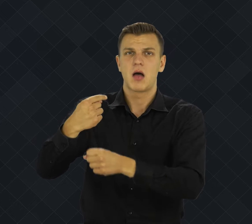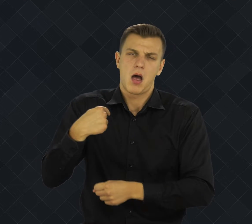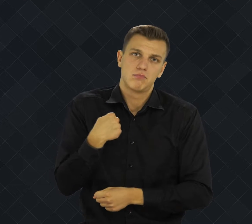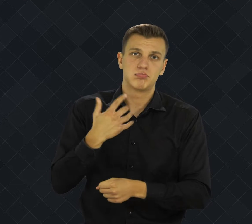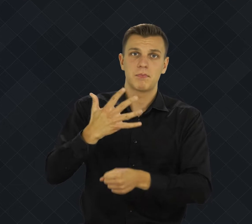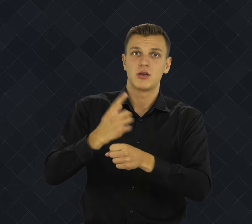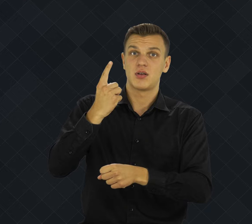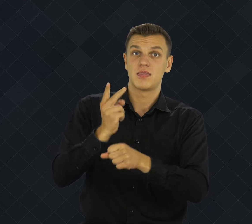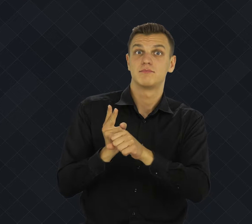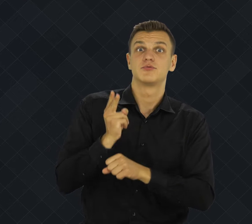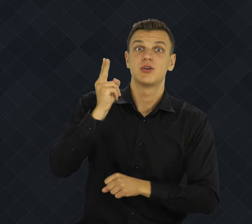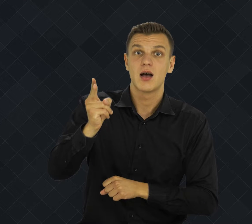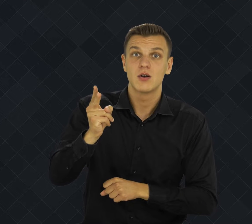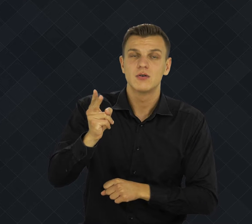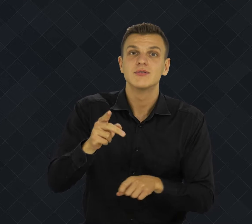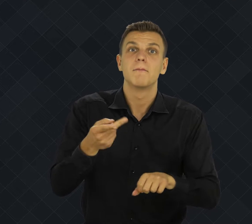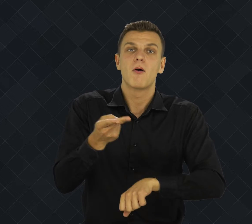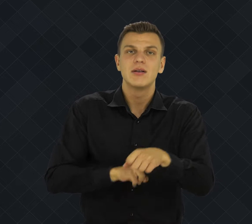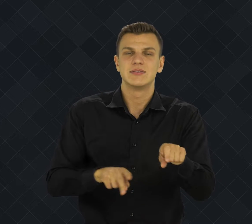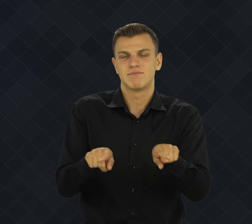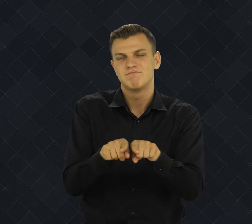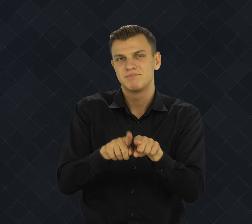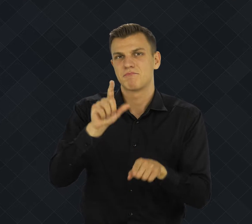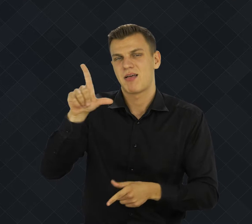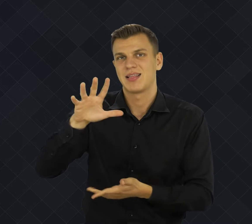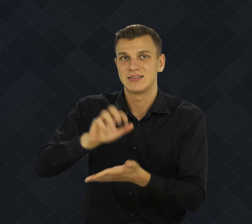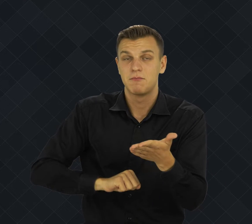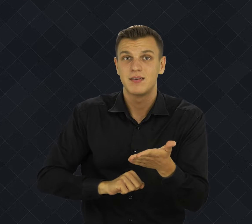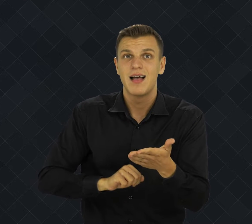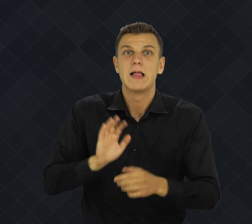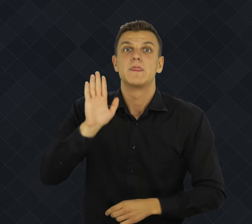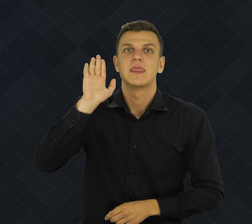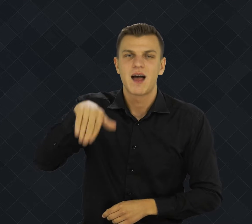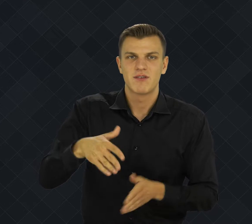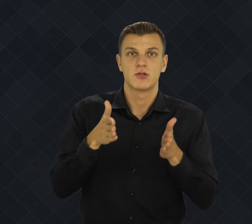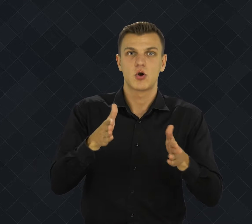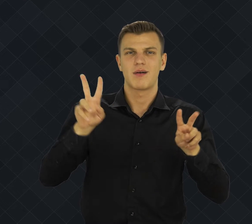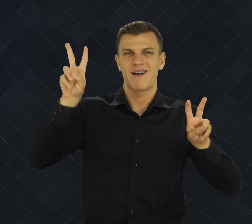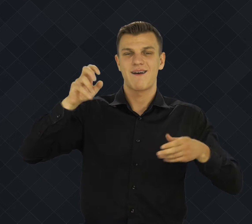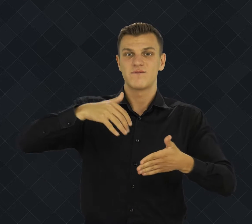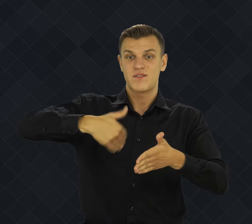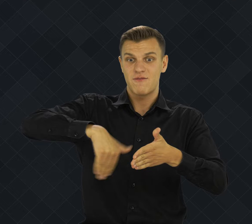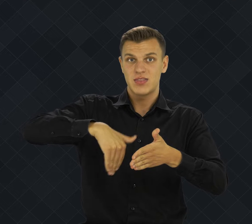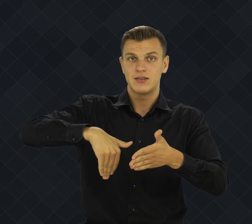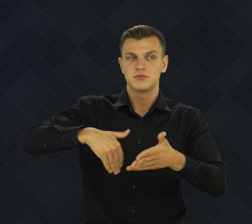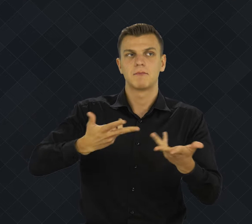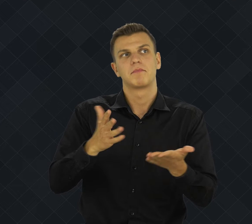speeding outside a built-up area built-up areas, including highways. Even frantic driving On internal roads,